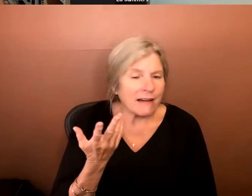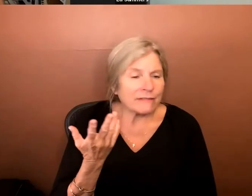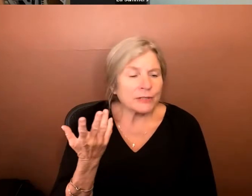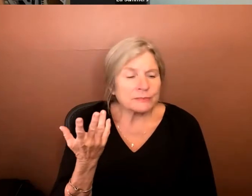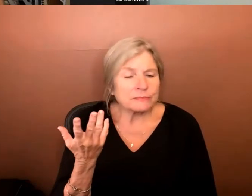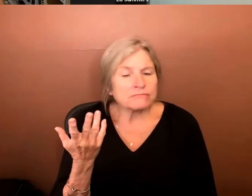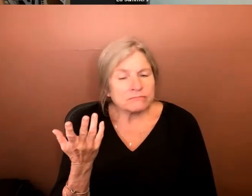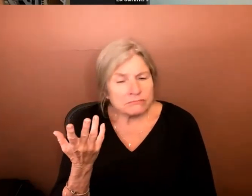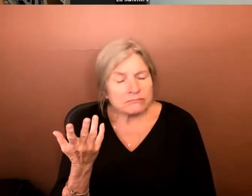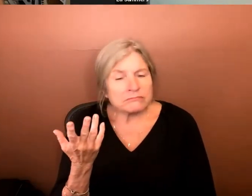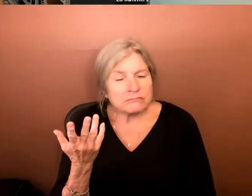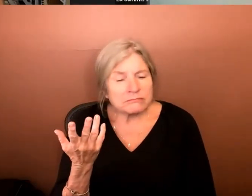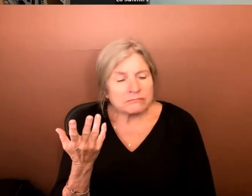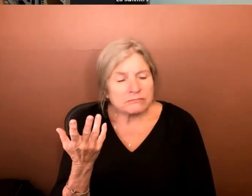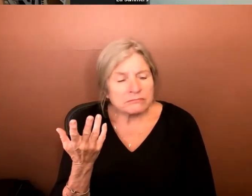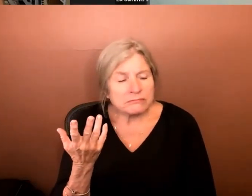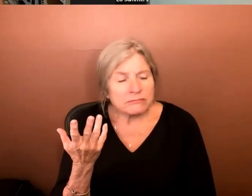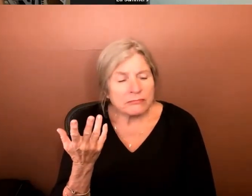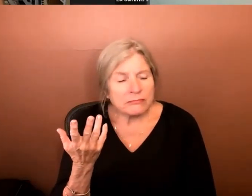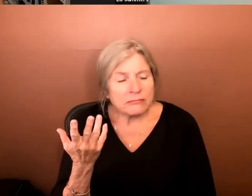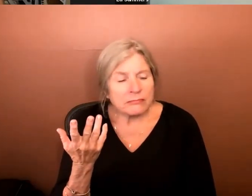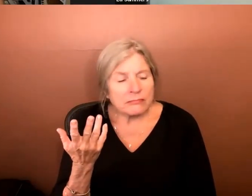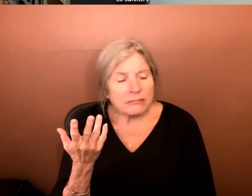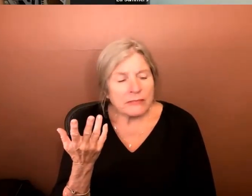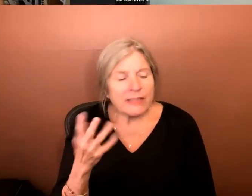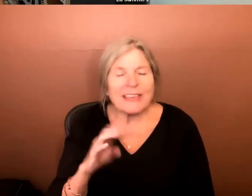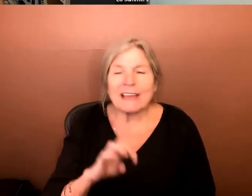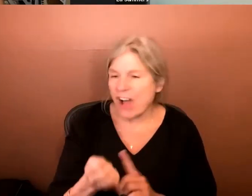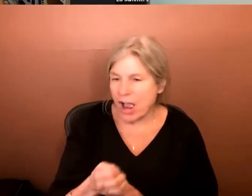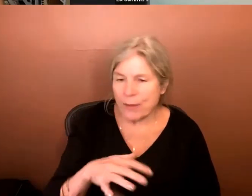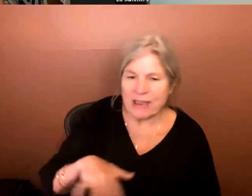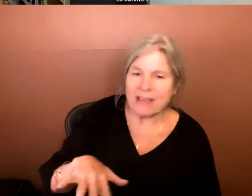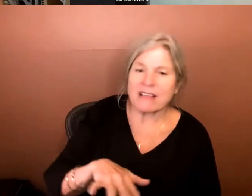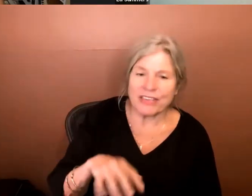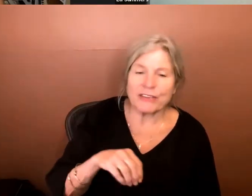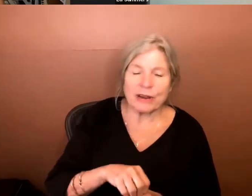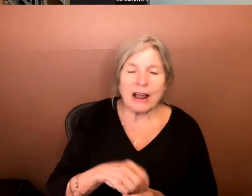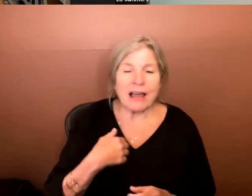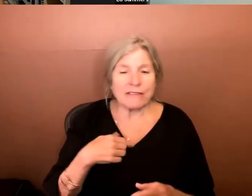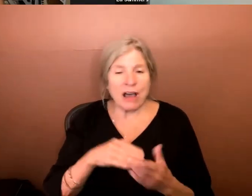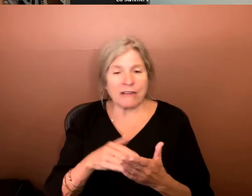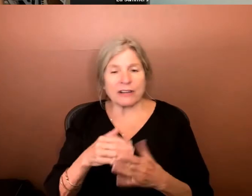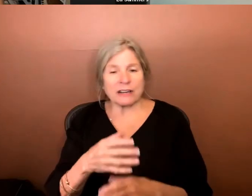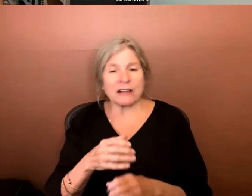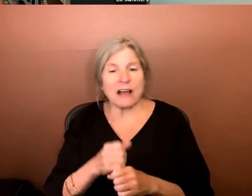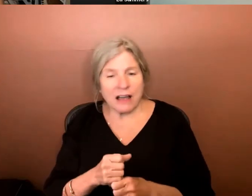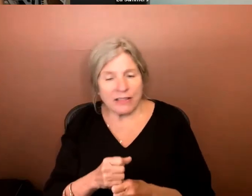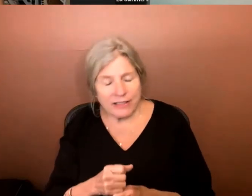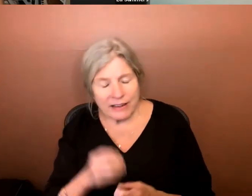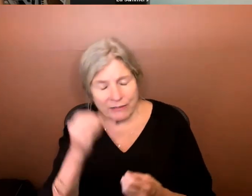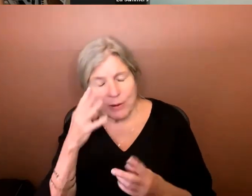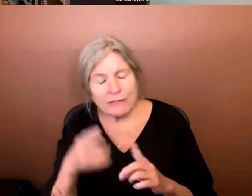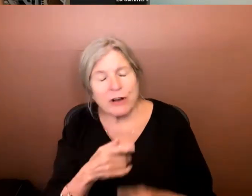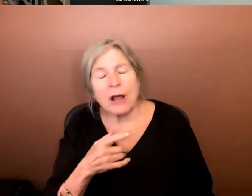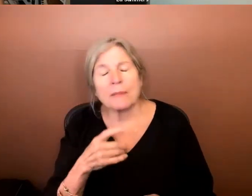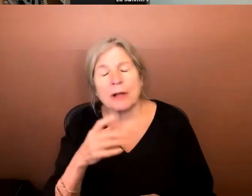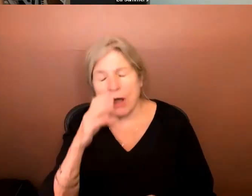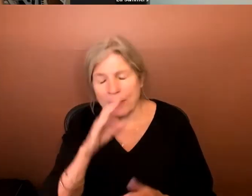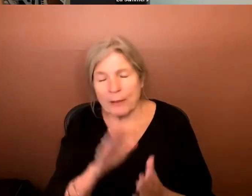the environments that they are in. And I've often gotten this information through comic book scripts. Because these scripts are very hard